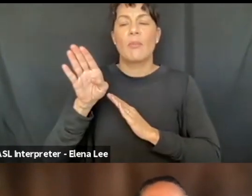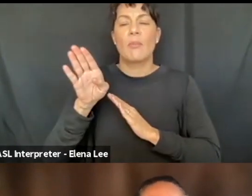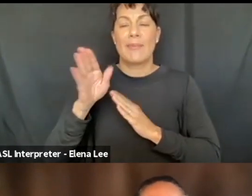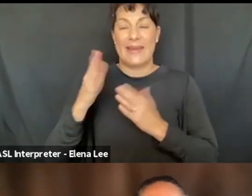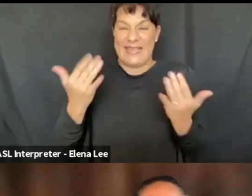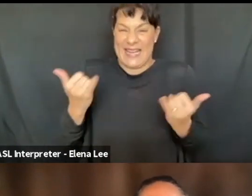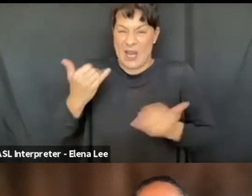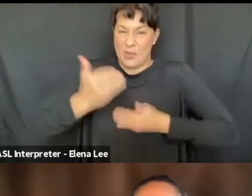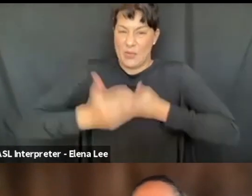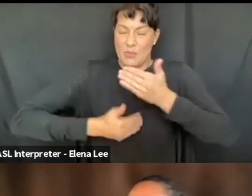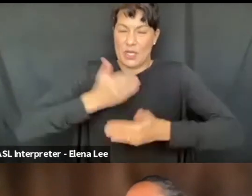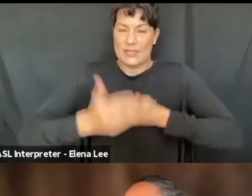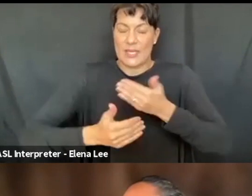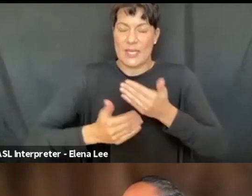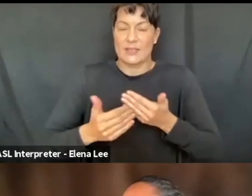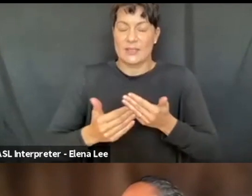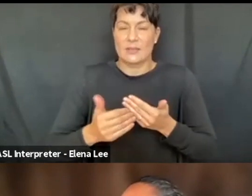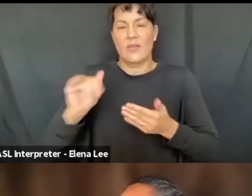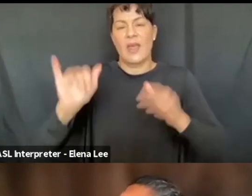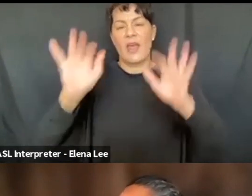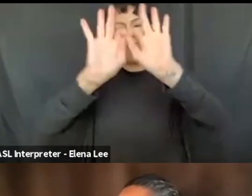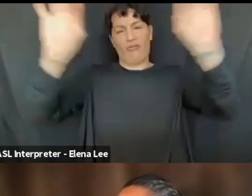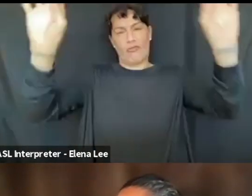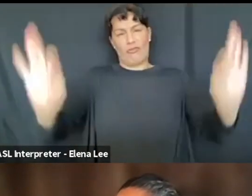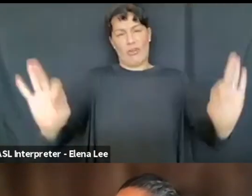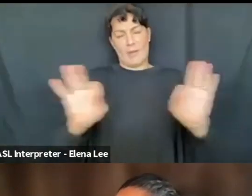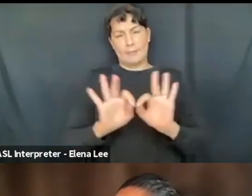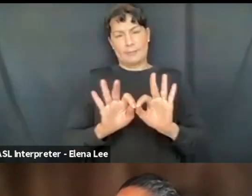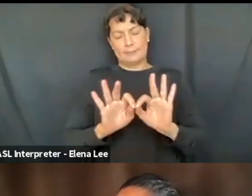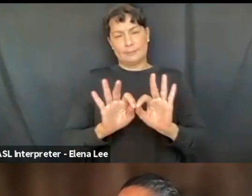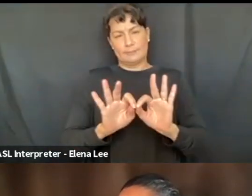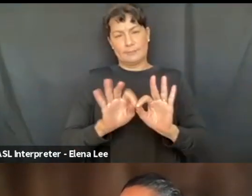is developing a framework for values-based filmmaking.